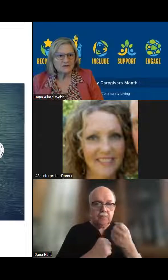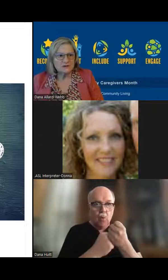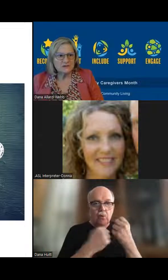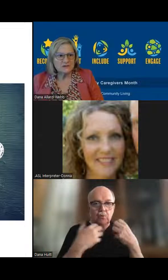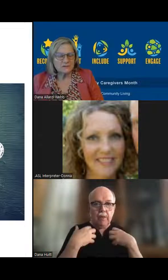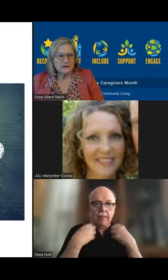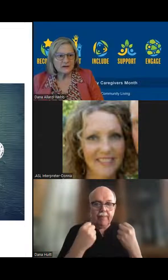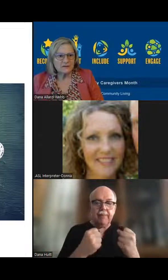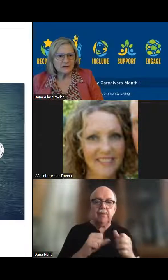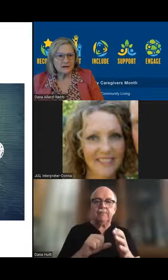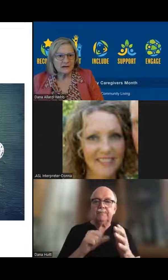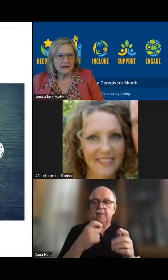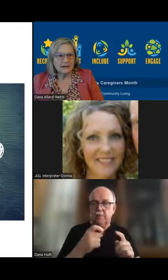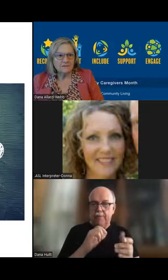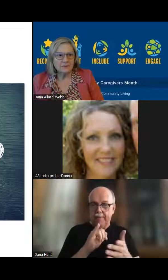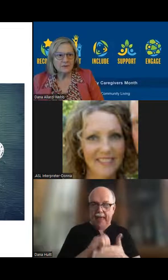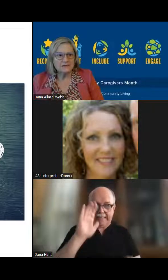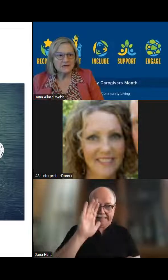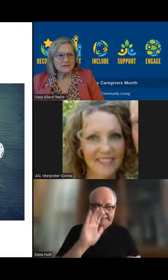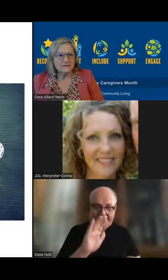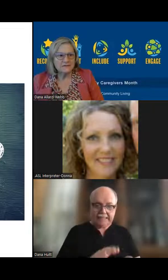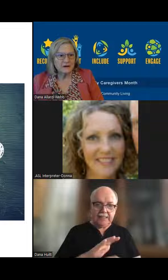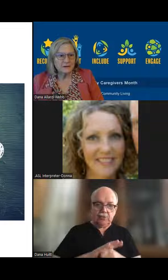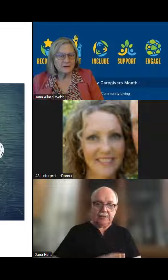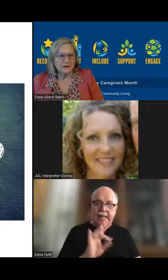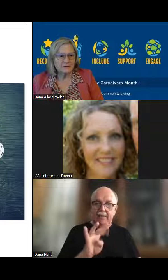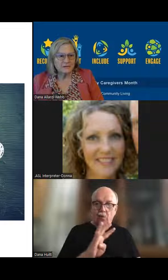lot of people don't know what this work is and, you know, when they say IPs and providers